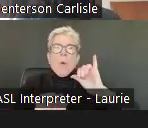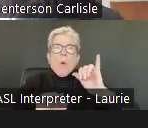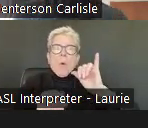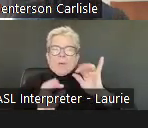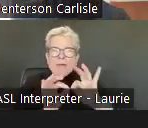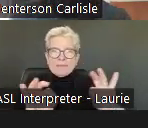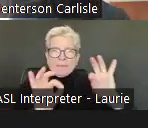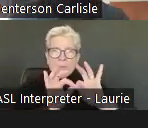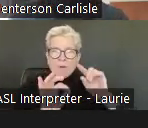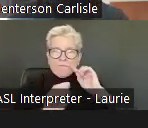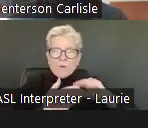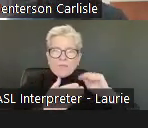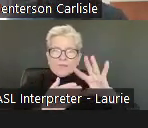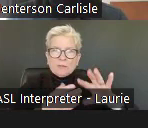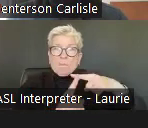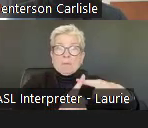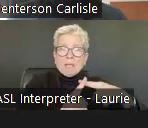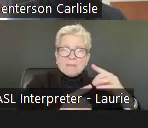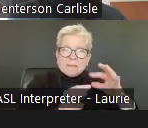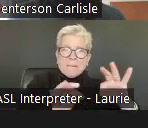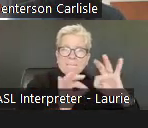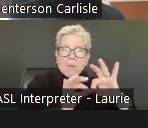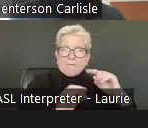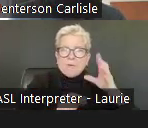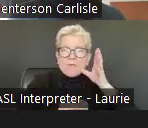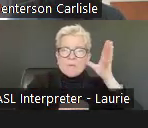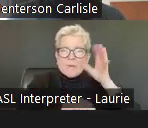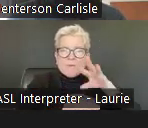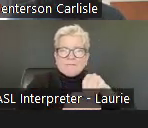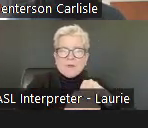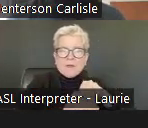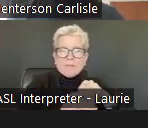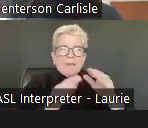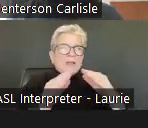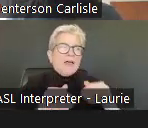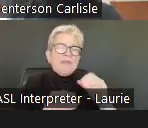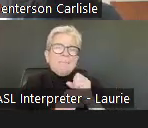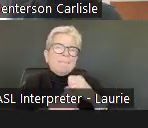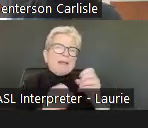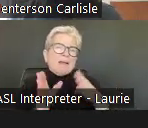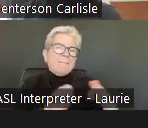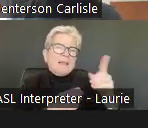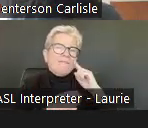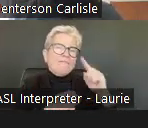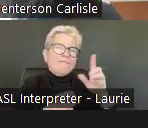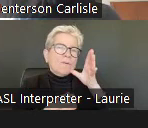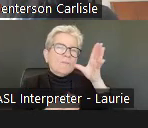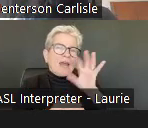to engage in? And then creating a plan for parent engagement. So again, we want